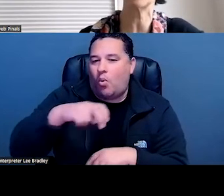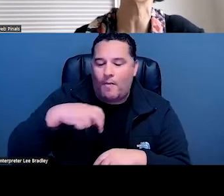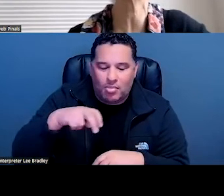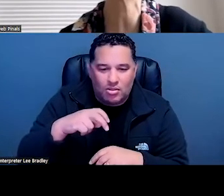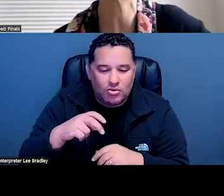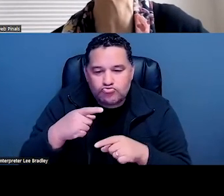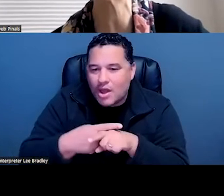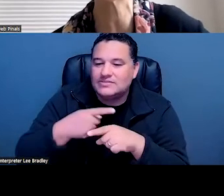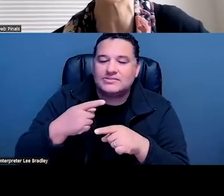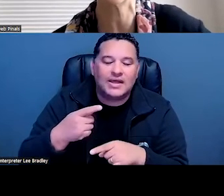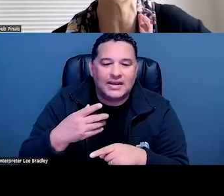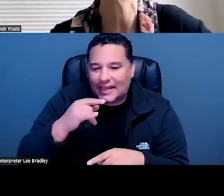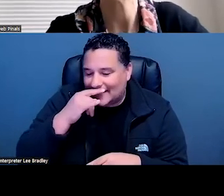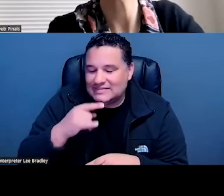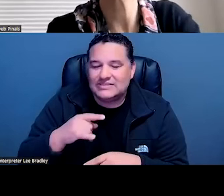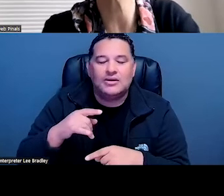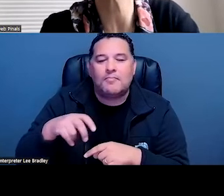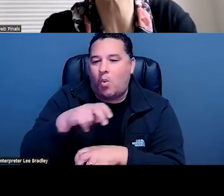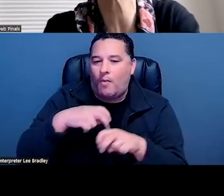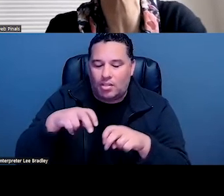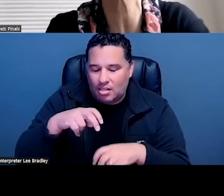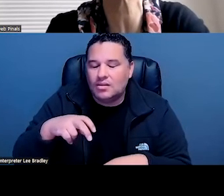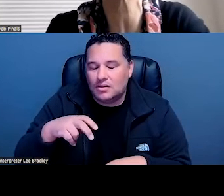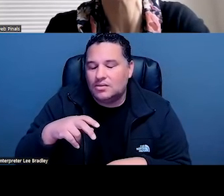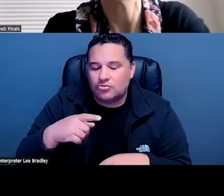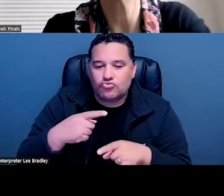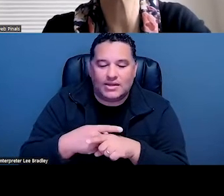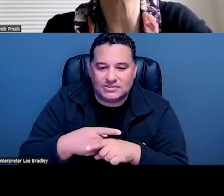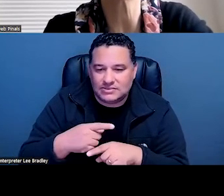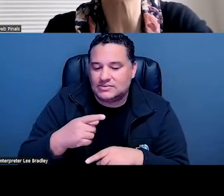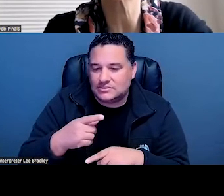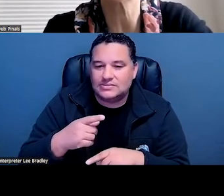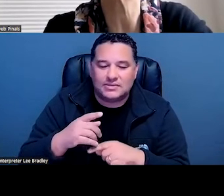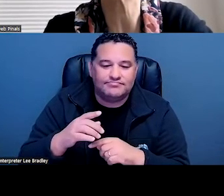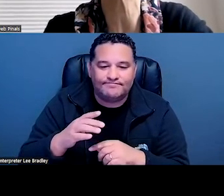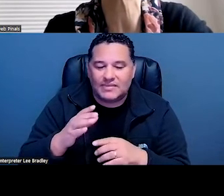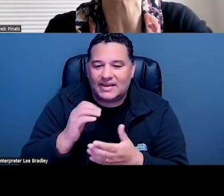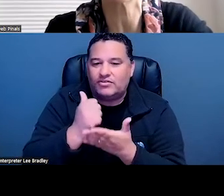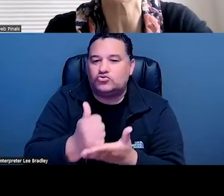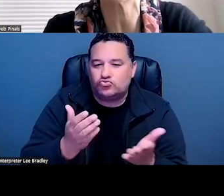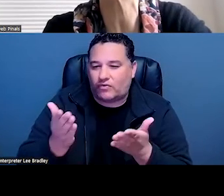HAPPENING IN STATES WITH REGARD TO MOBILE CRISIS IS, SEPARATE, TOGETHER . WITH, WITH KIDS, MOBILE CRISIS, INTERVENTION